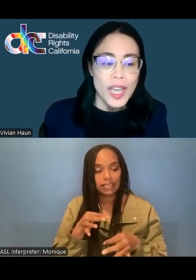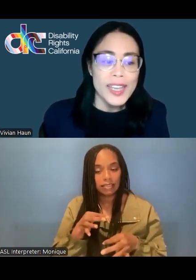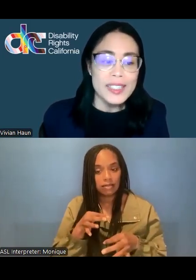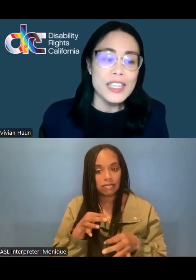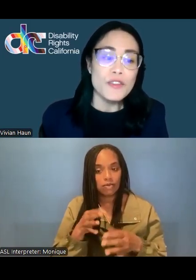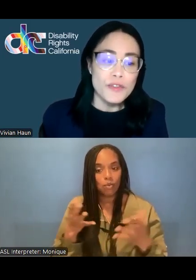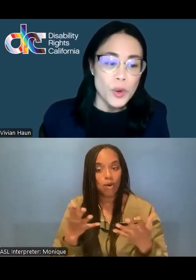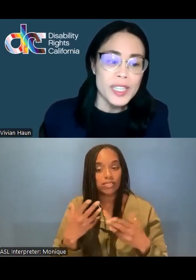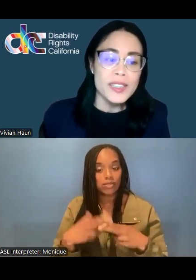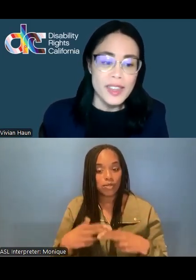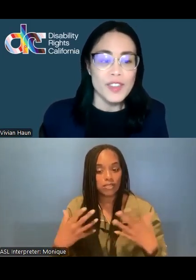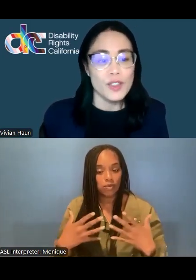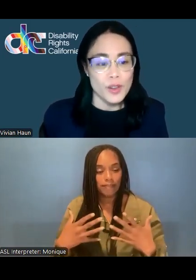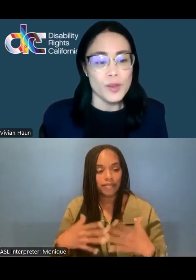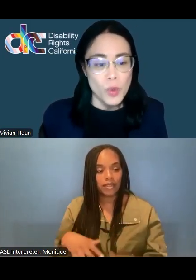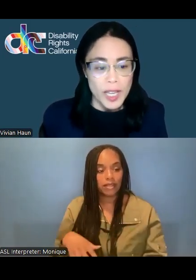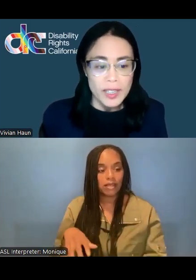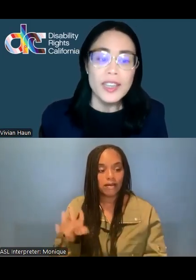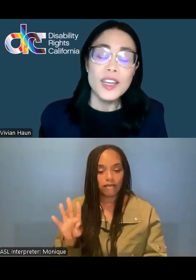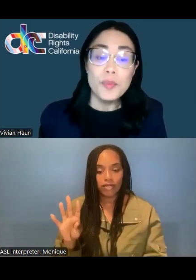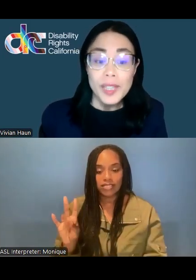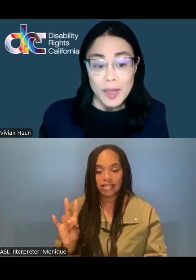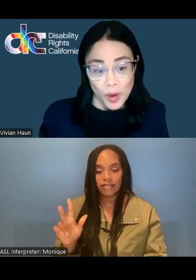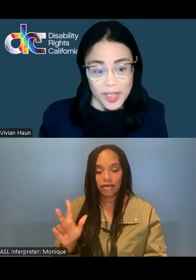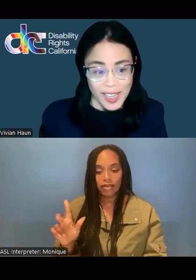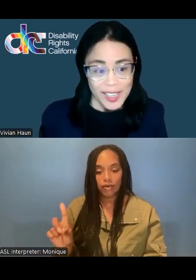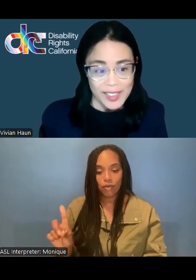as the 4731 complaint process.